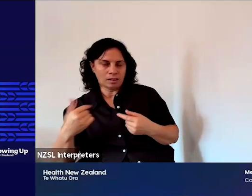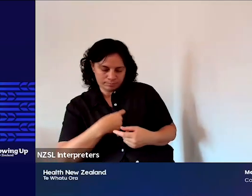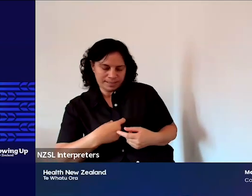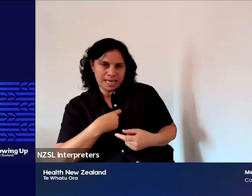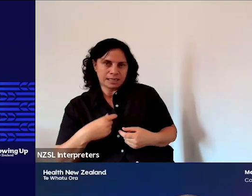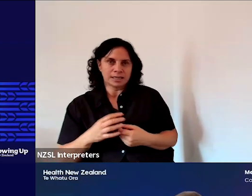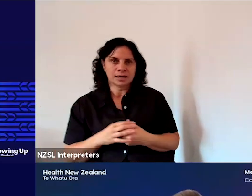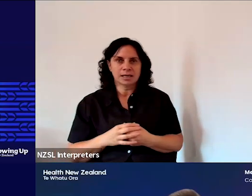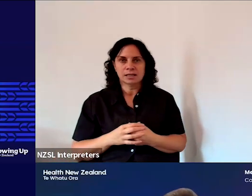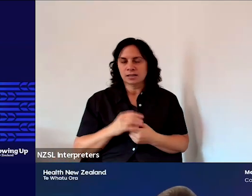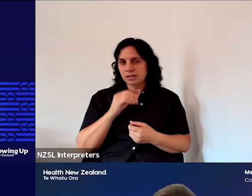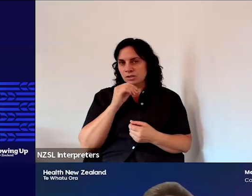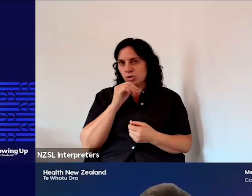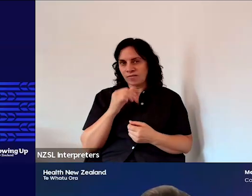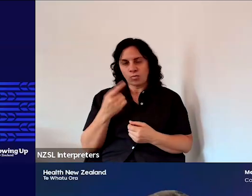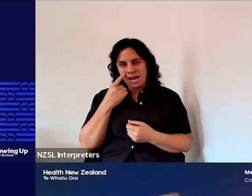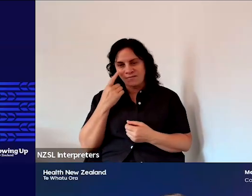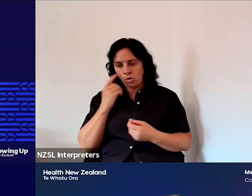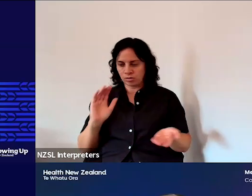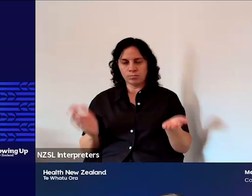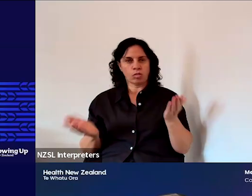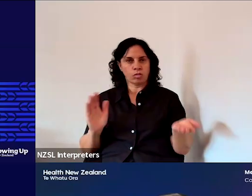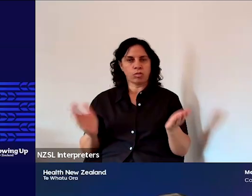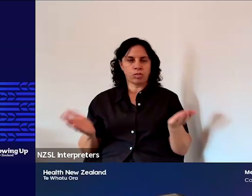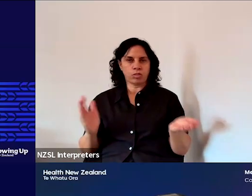that look at these different aspects of mental health, while able to give a more